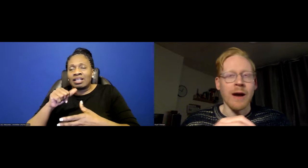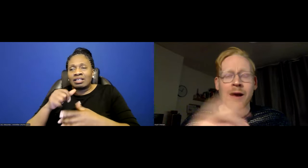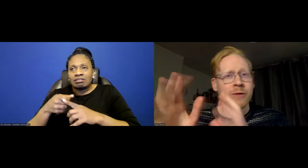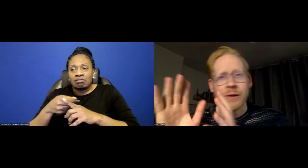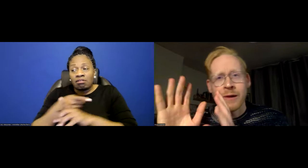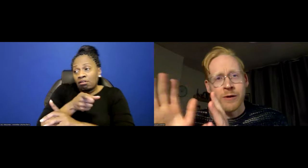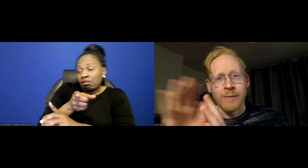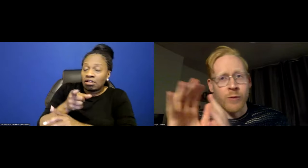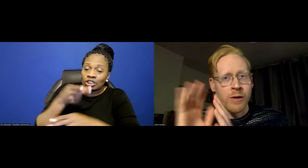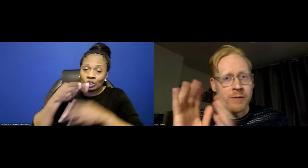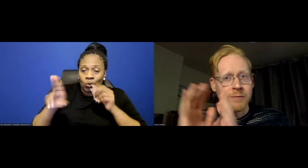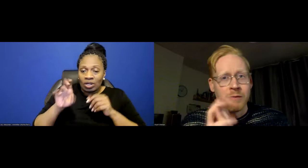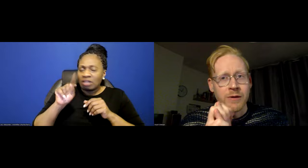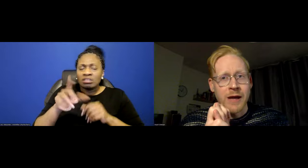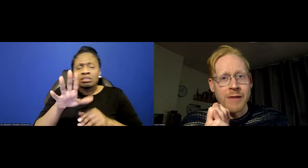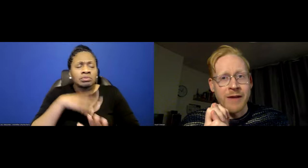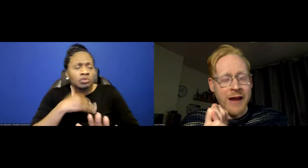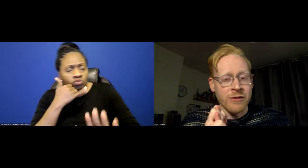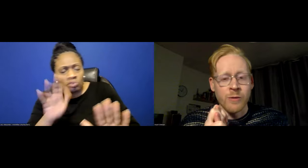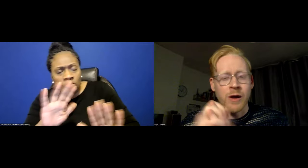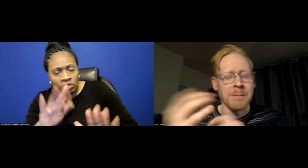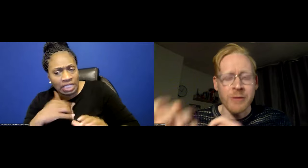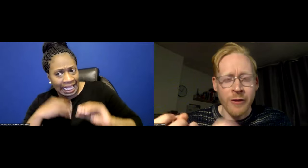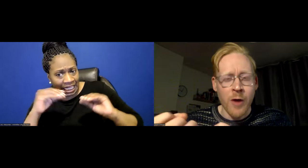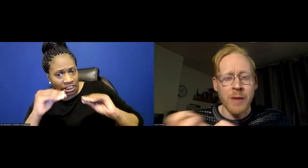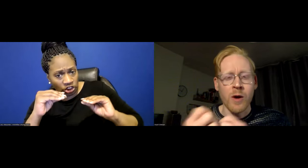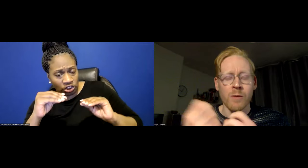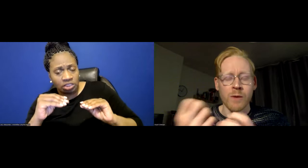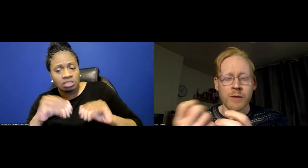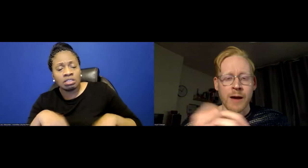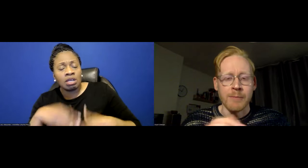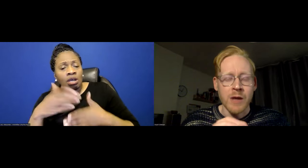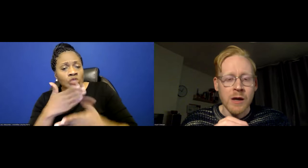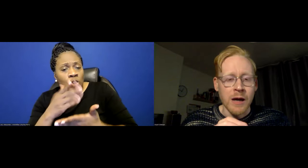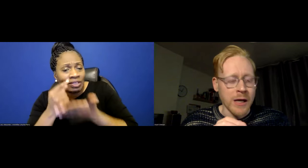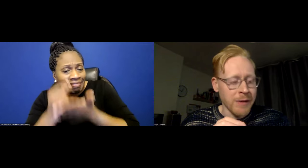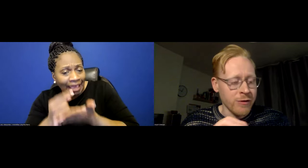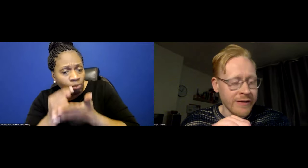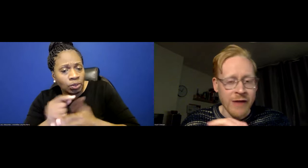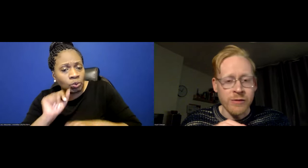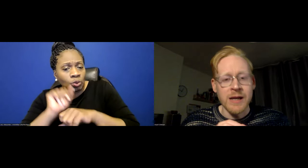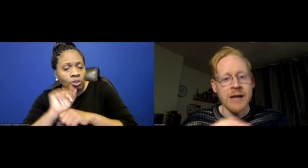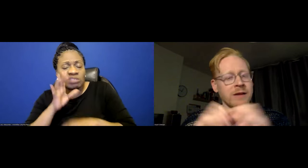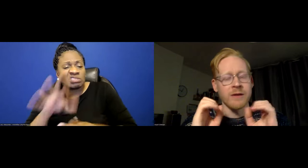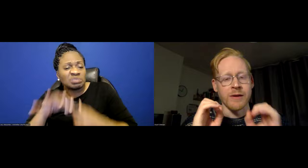And don't get me wrong. It kind of education work and music therapy work with special educational needs, you know,